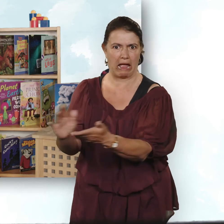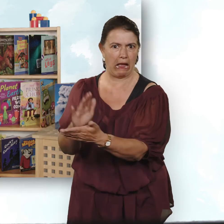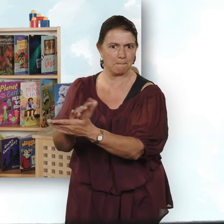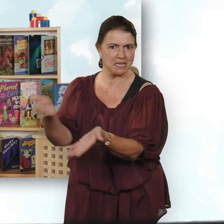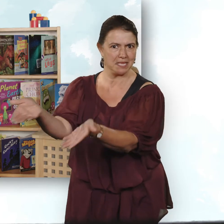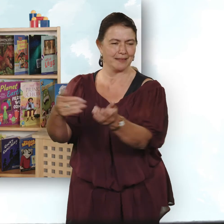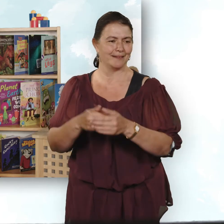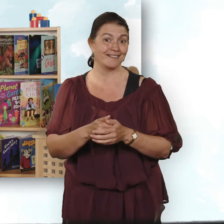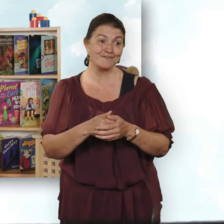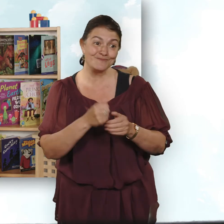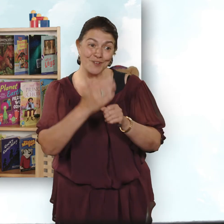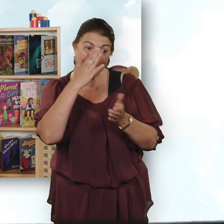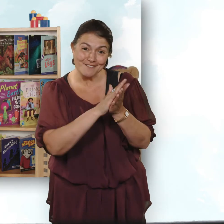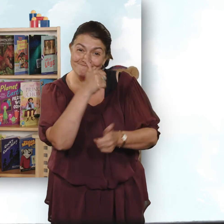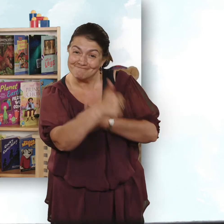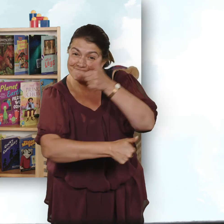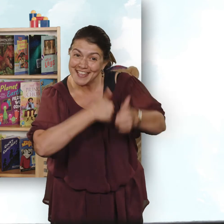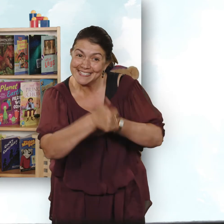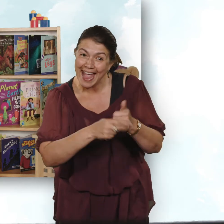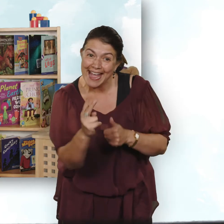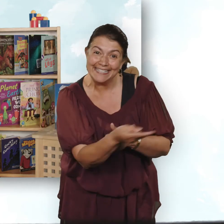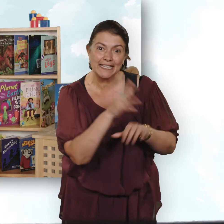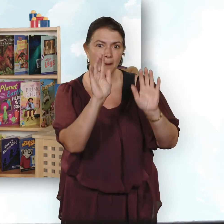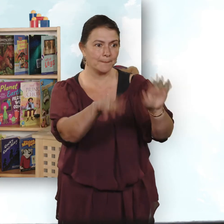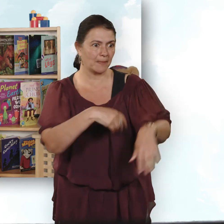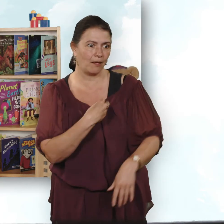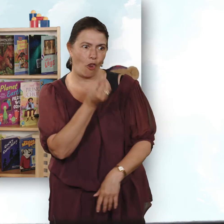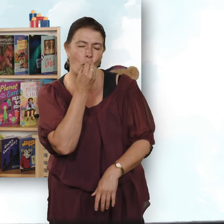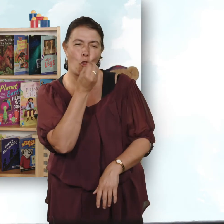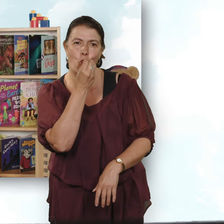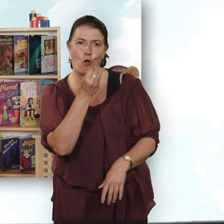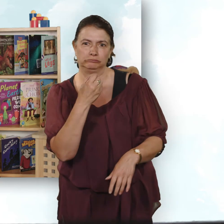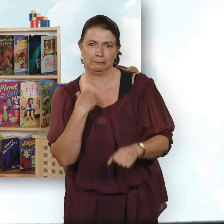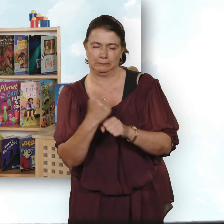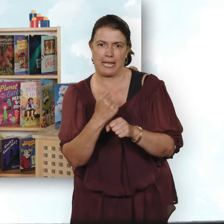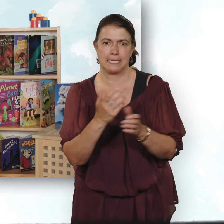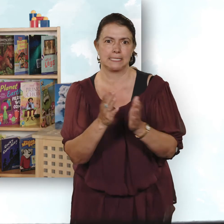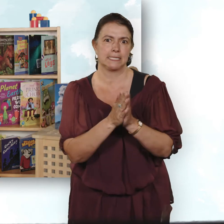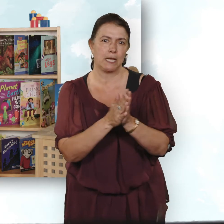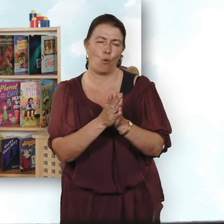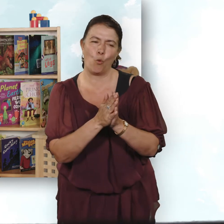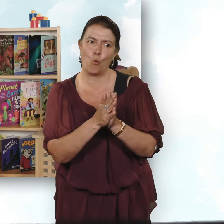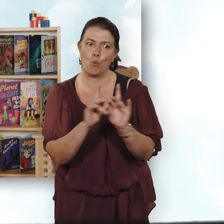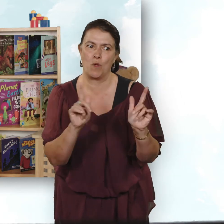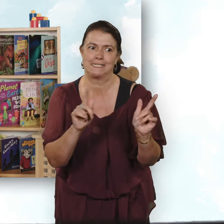“Well done!” said Grandma. “Right, it’s lunchtime. I’ve just invented a brand-new